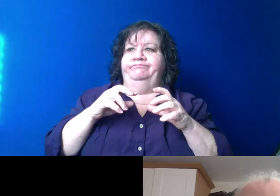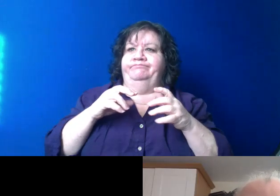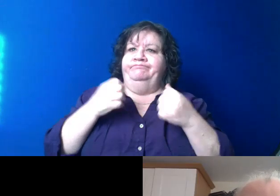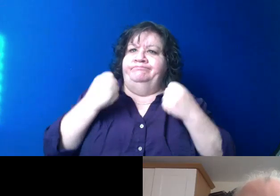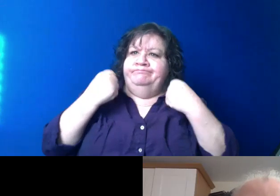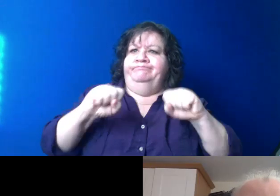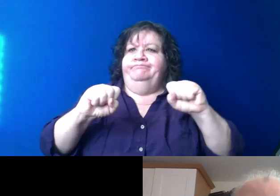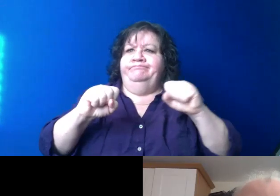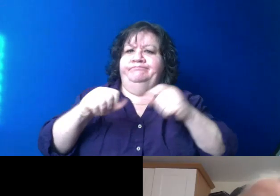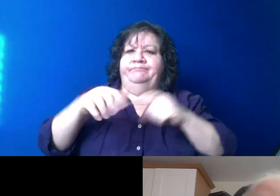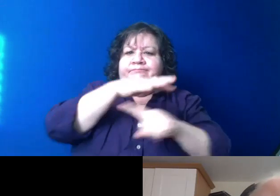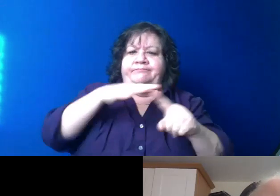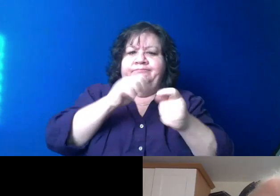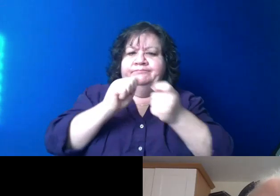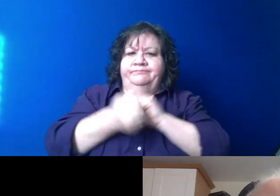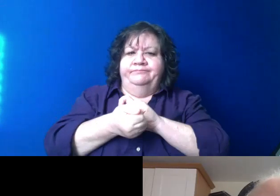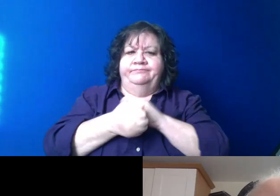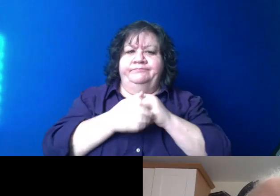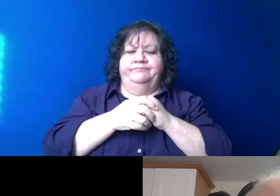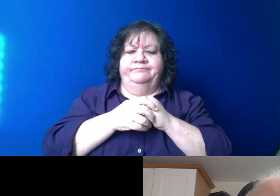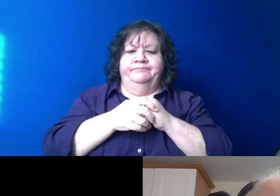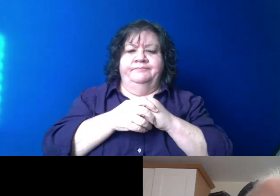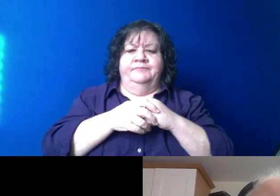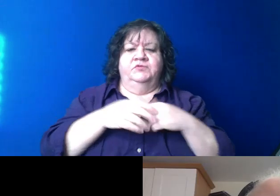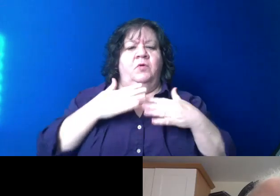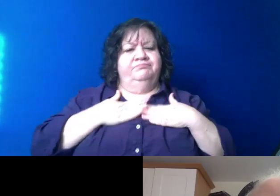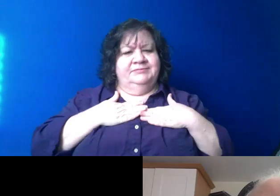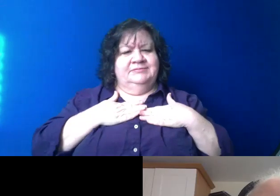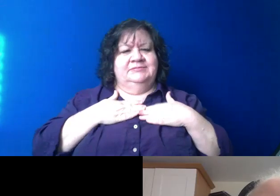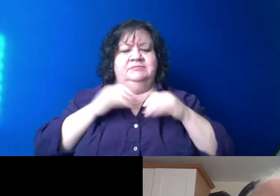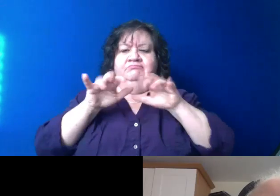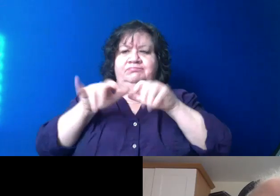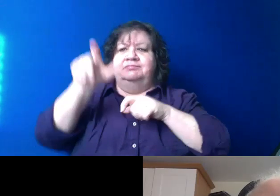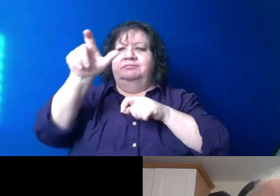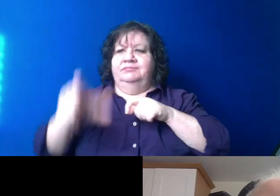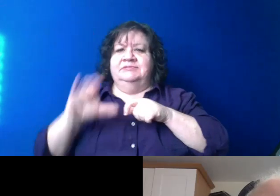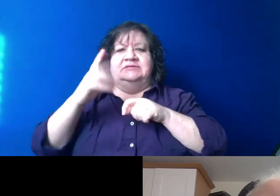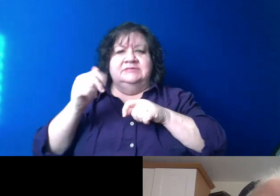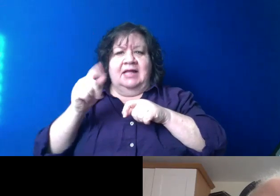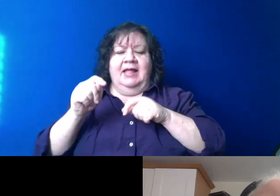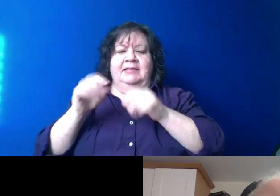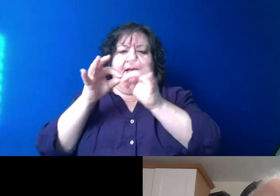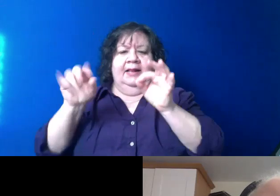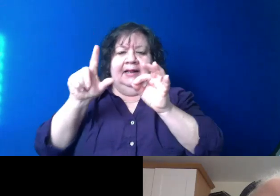and any final messages before i know that there is another breakout session at this right after